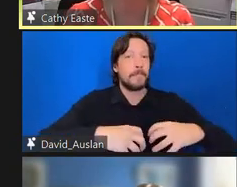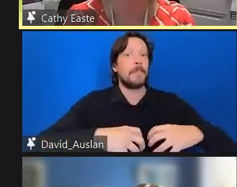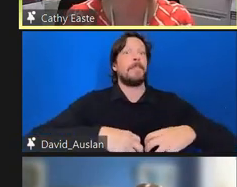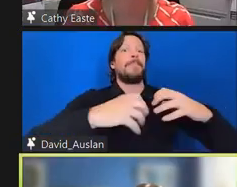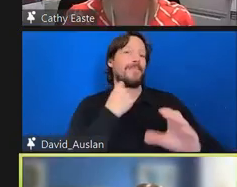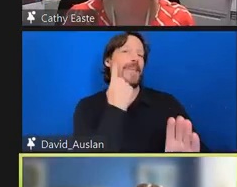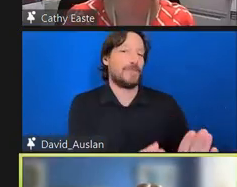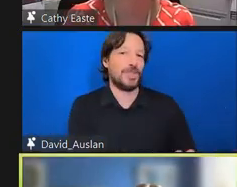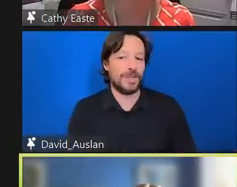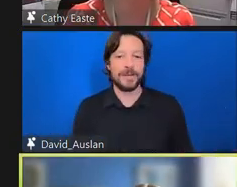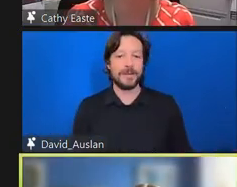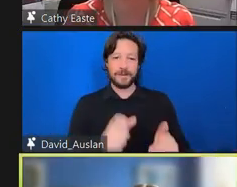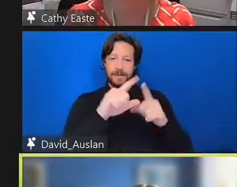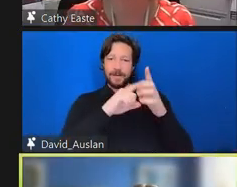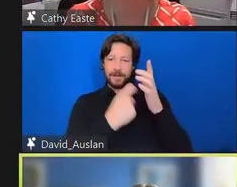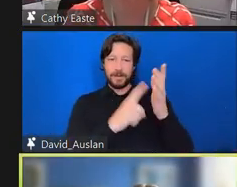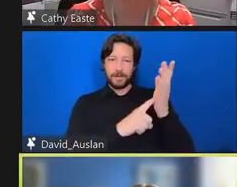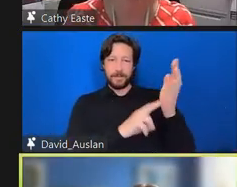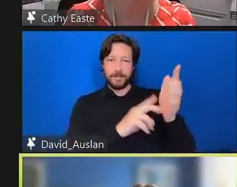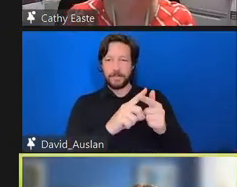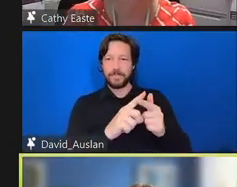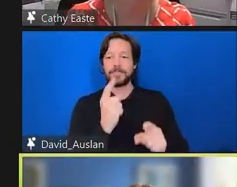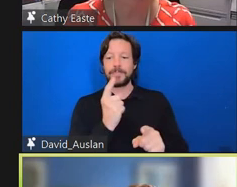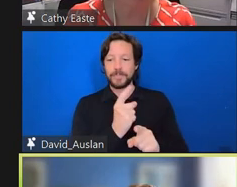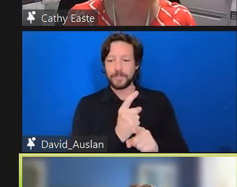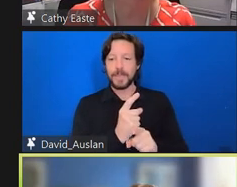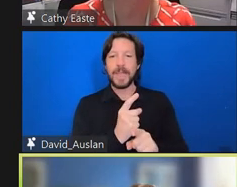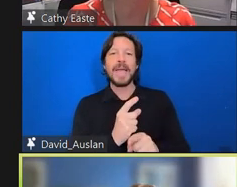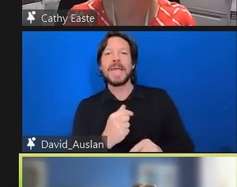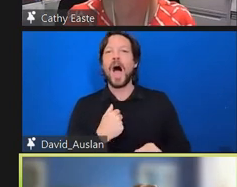It's Darlene here. As usual, I always like to look for new things to present on or to